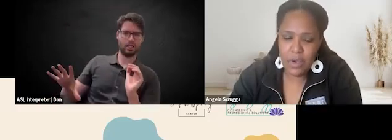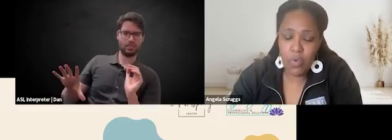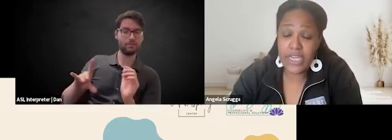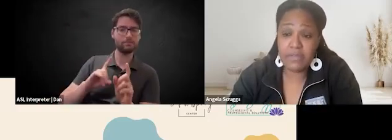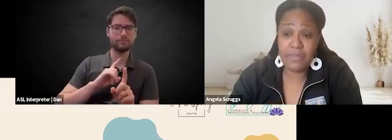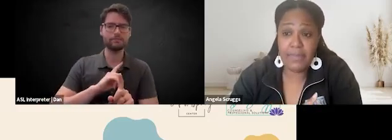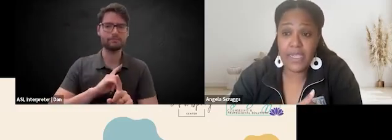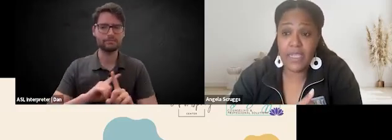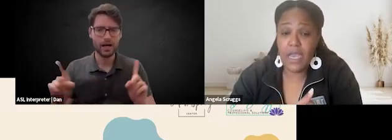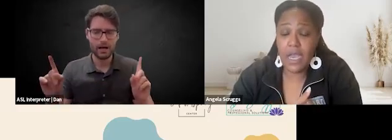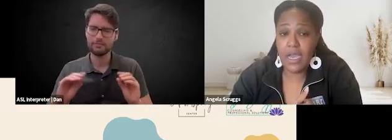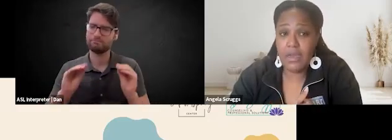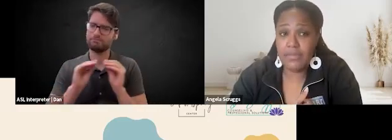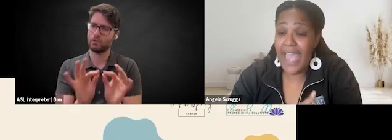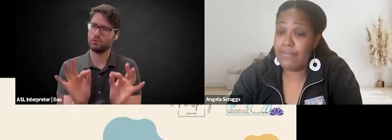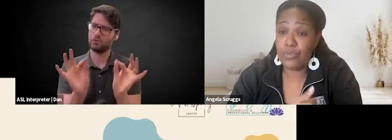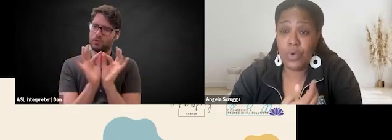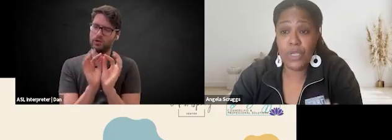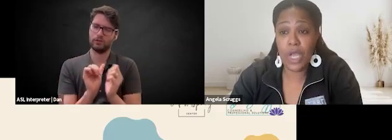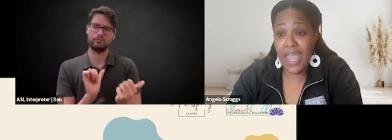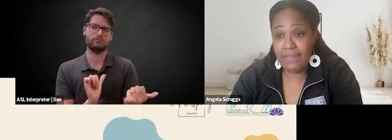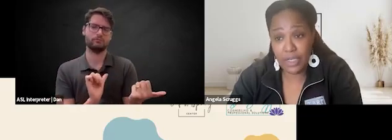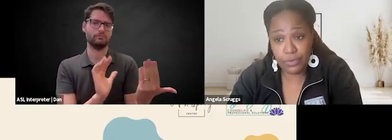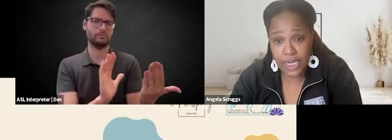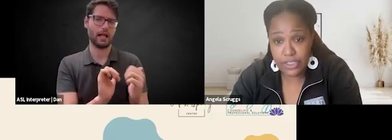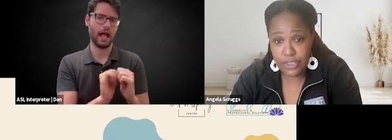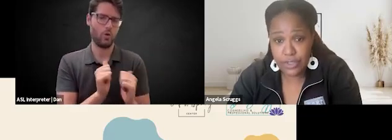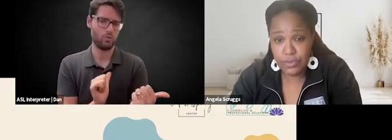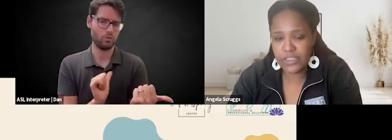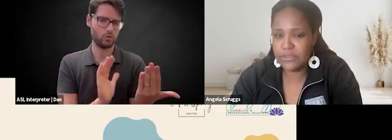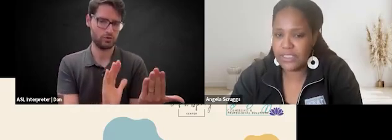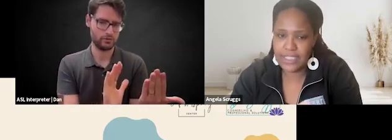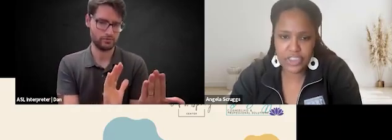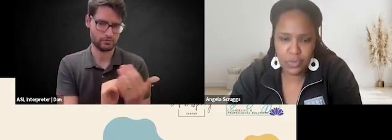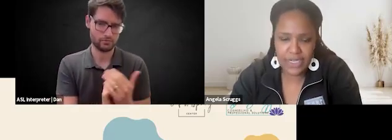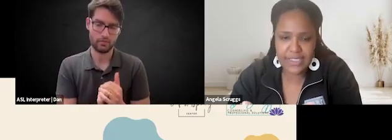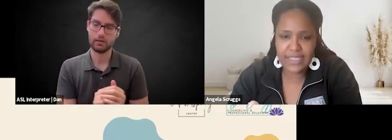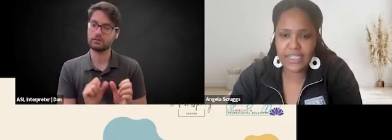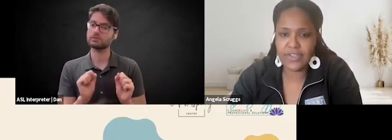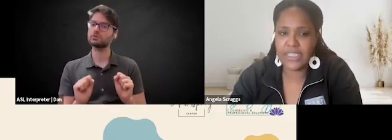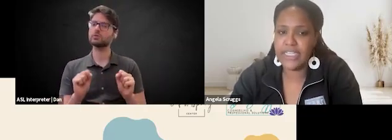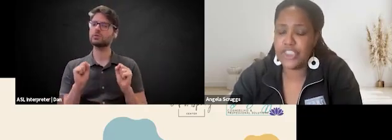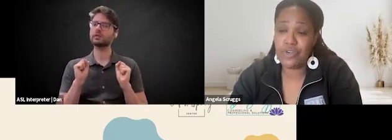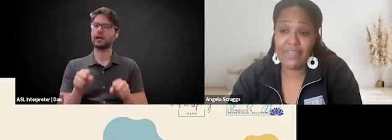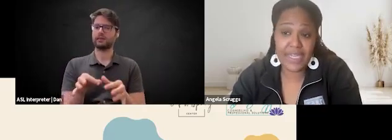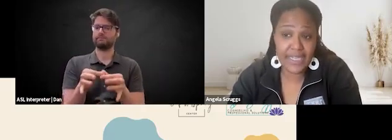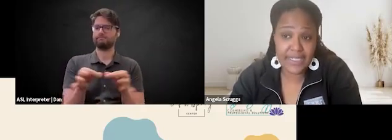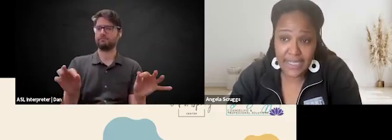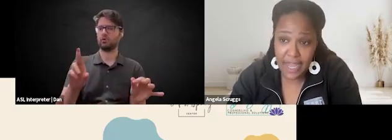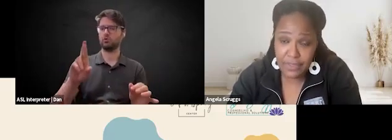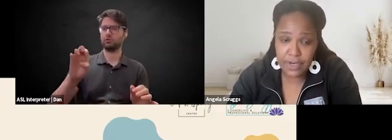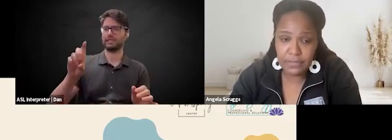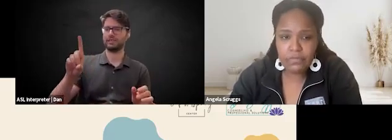wanting to maybe, um... have a what we call having a redo, which is essentially what it says here is, "Let's try that again together."